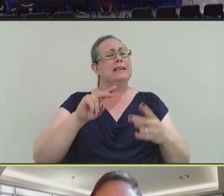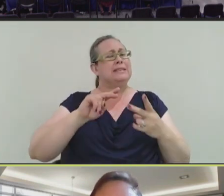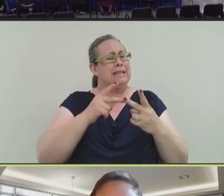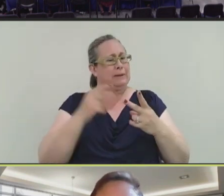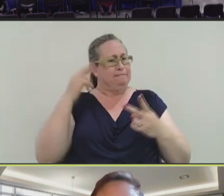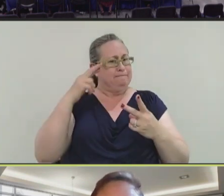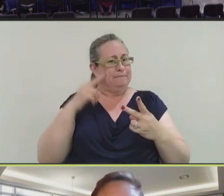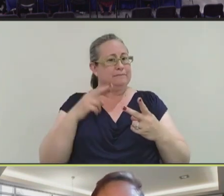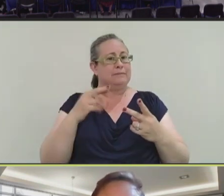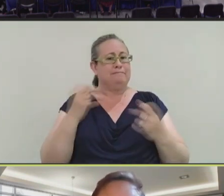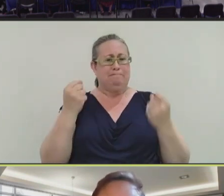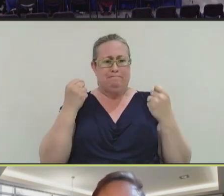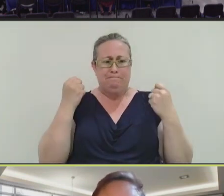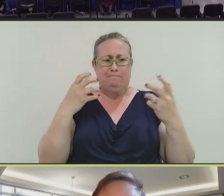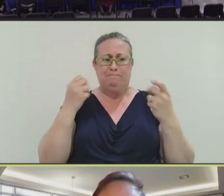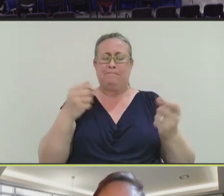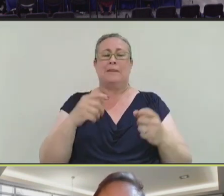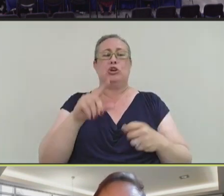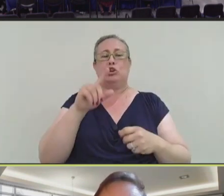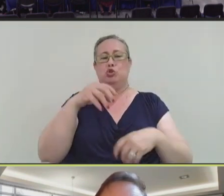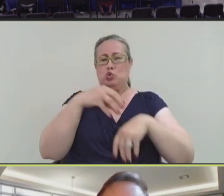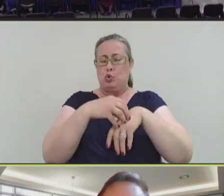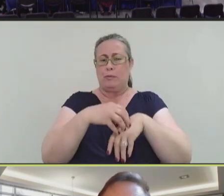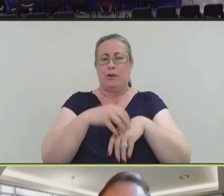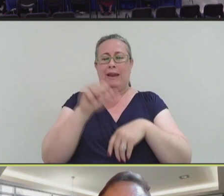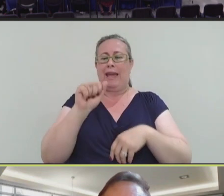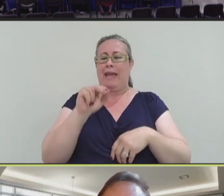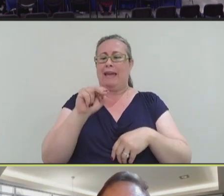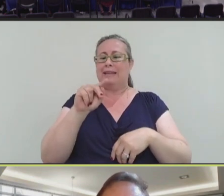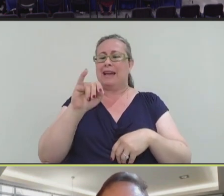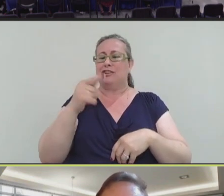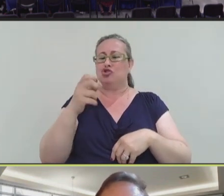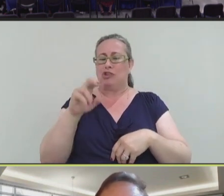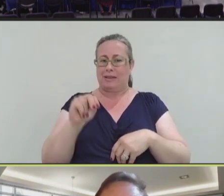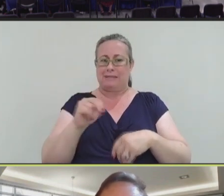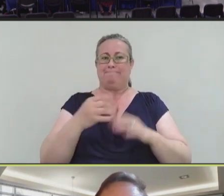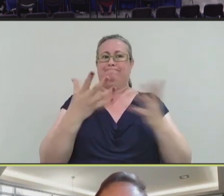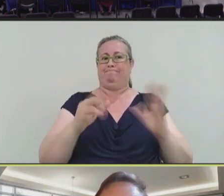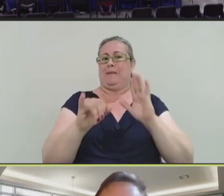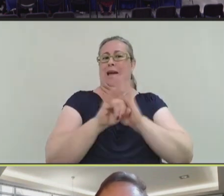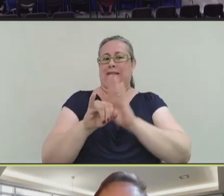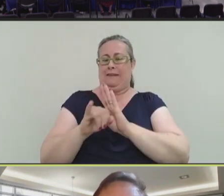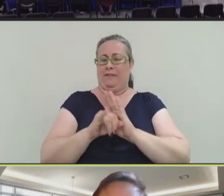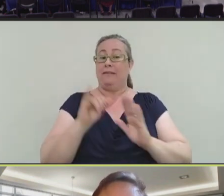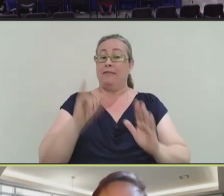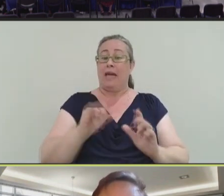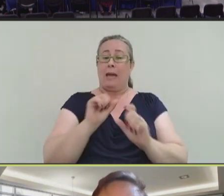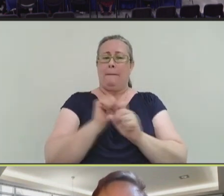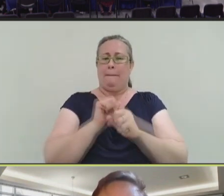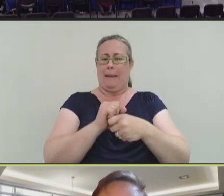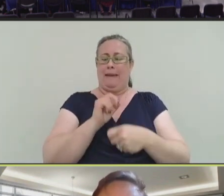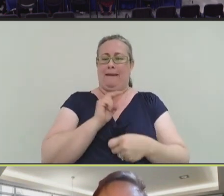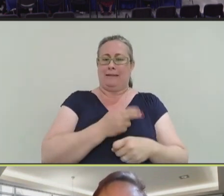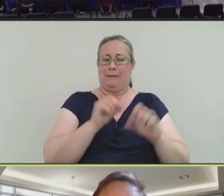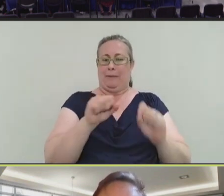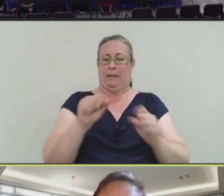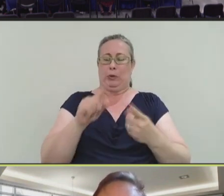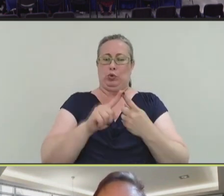antigens have been identified, and this is really allowing us to create precision vaccines either